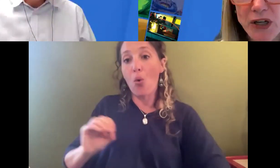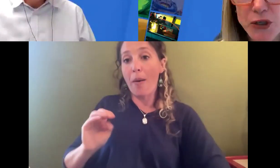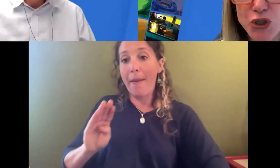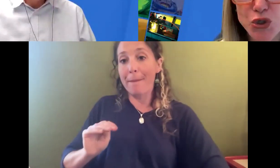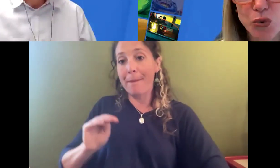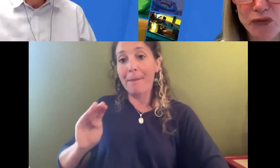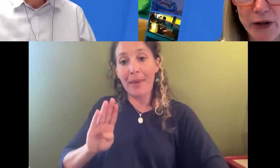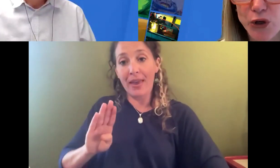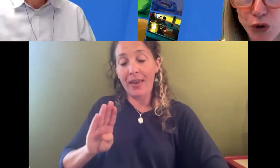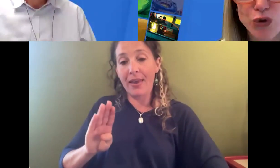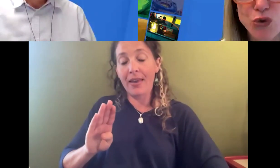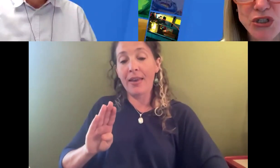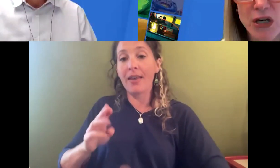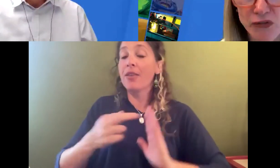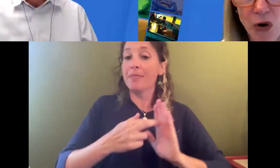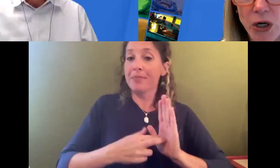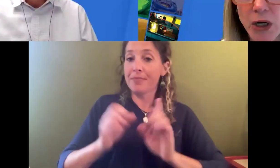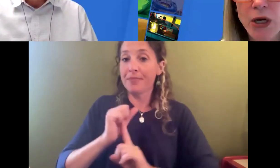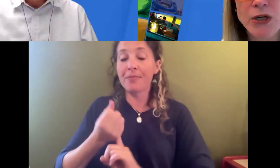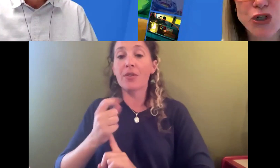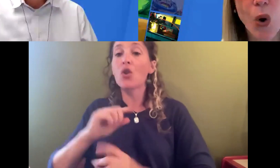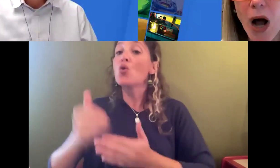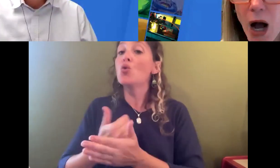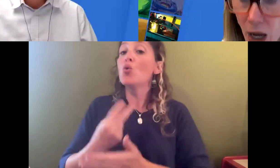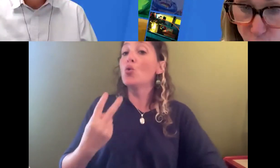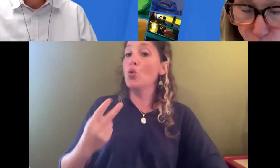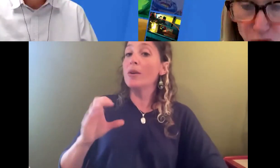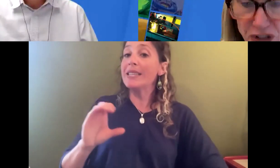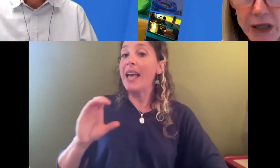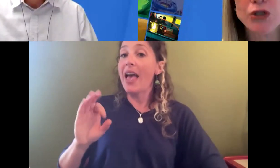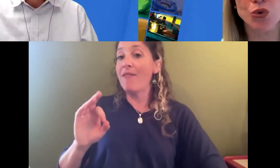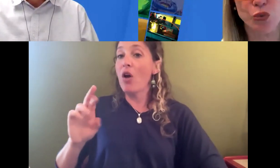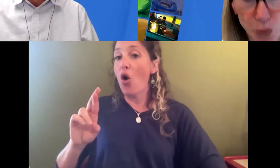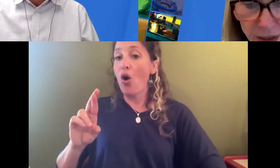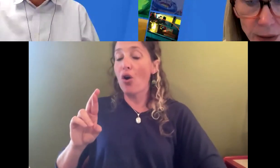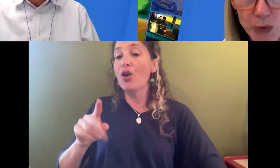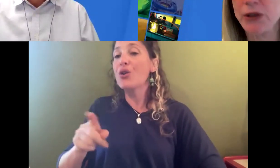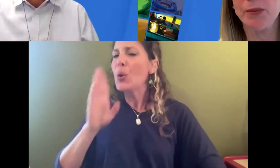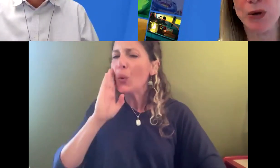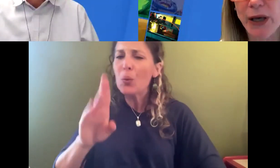conditions reflect the new 2CFR. You would need to really be